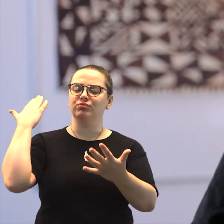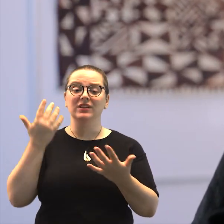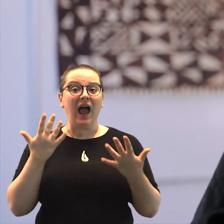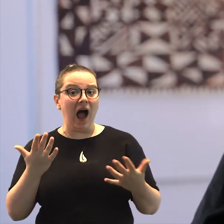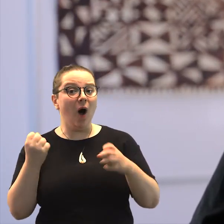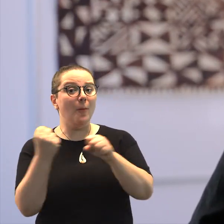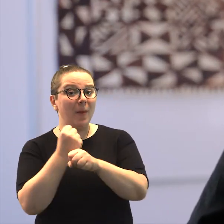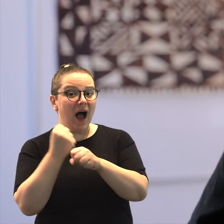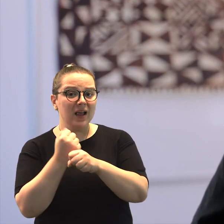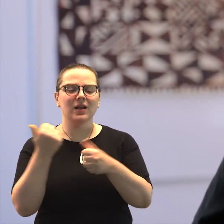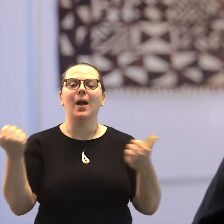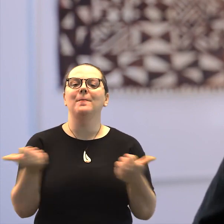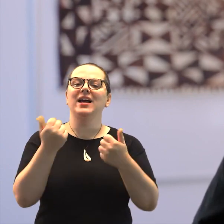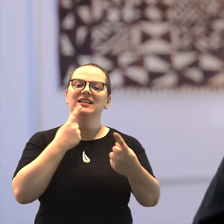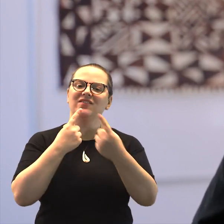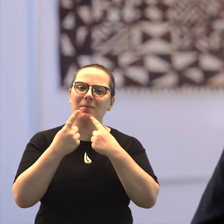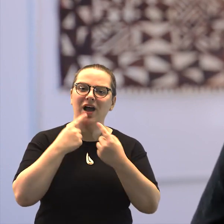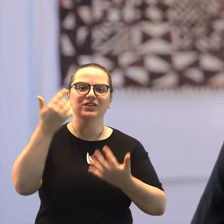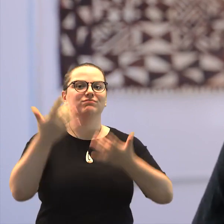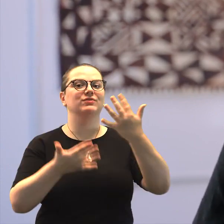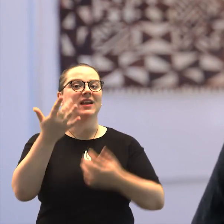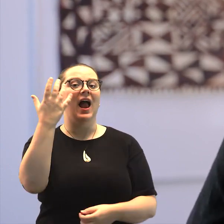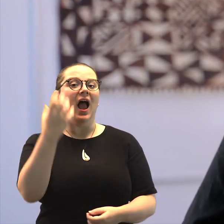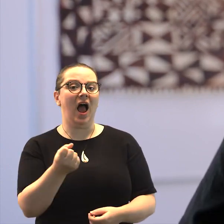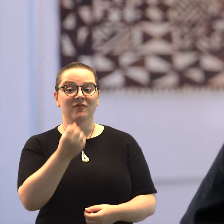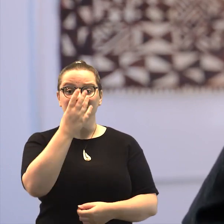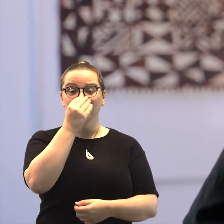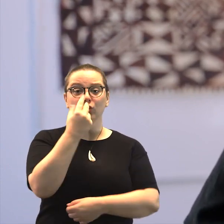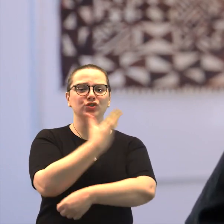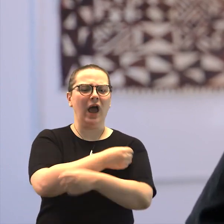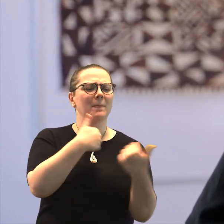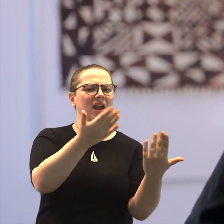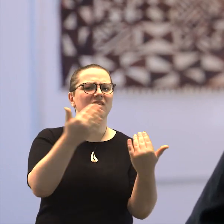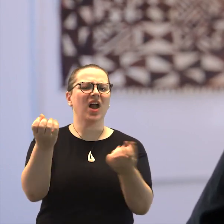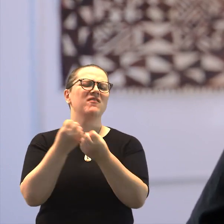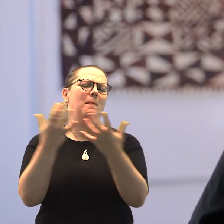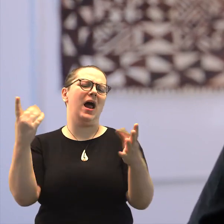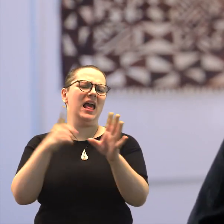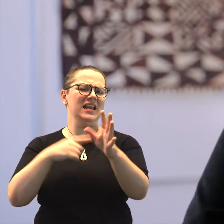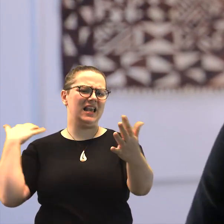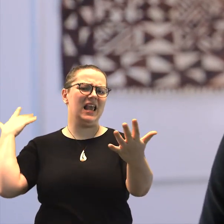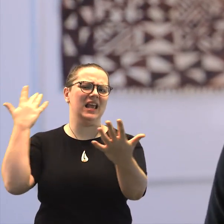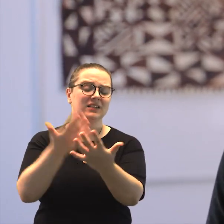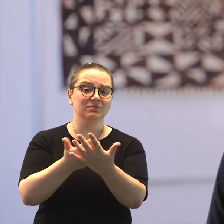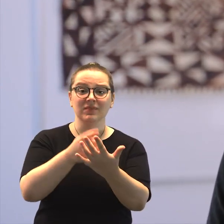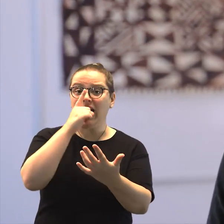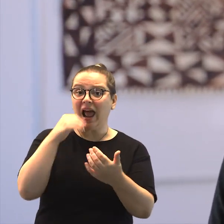we've been giving the flu vaccine for decades and we can give it from as young as six months old